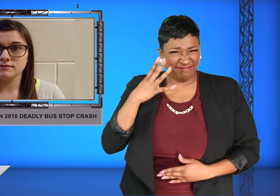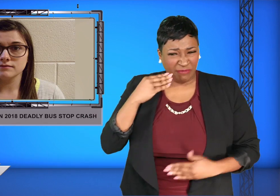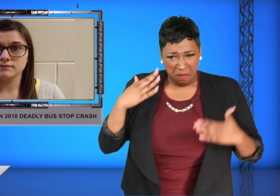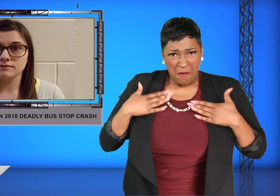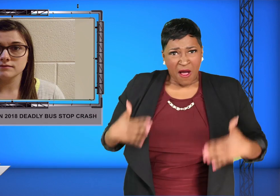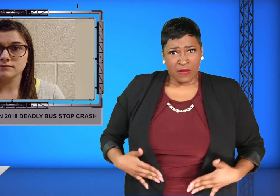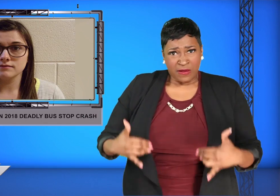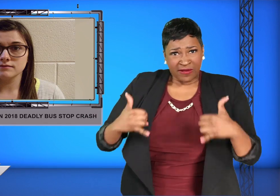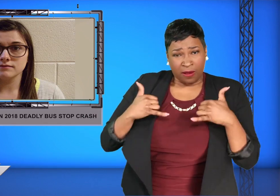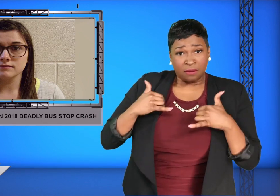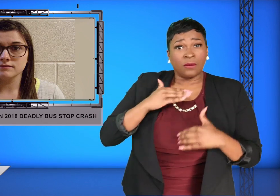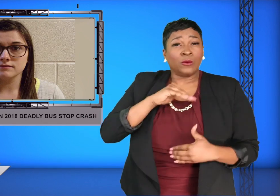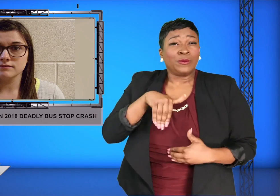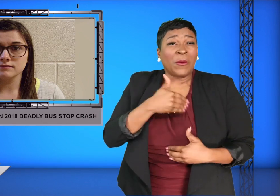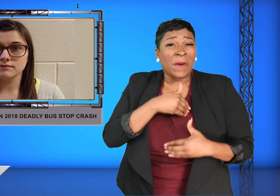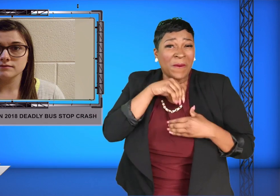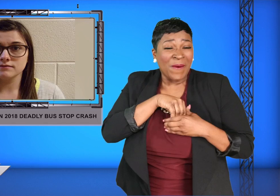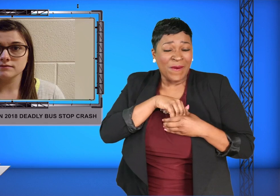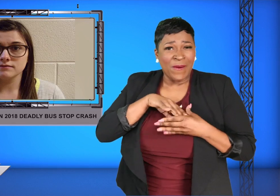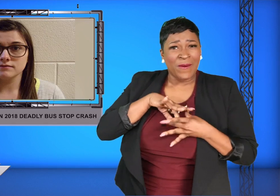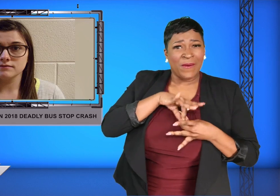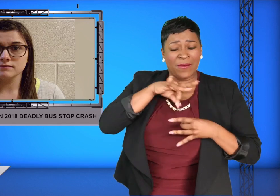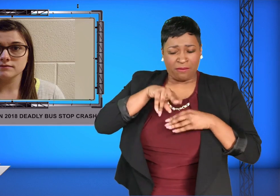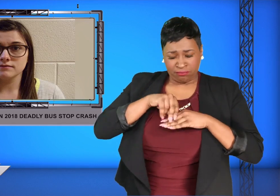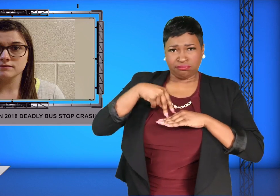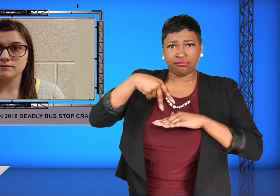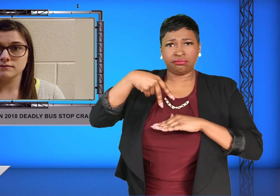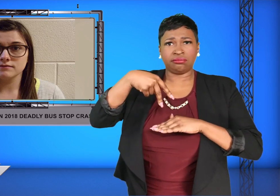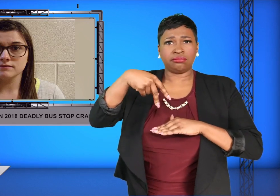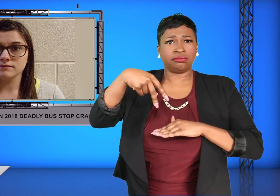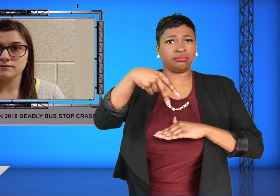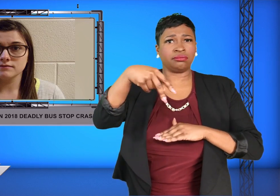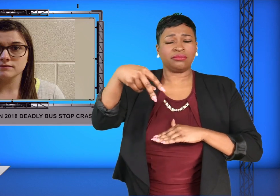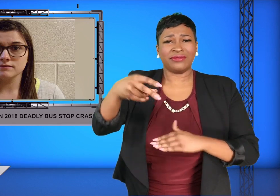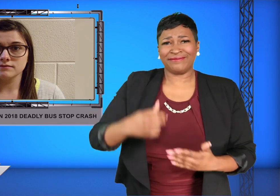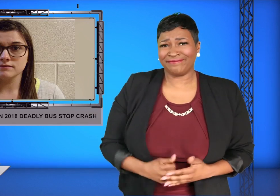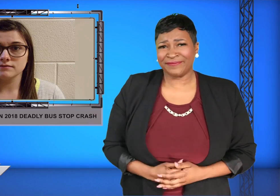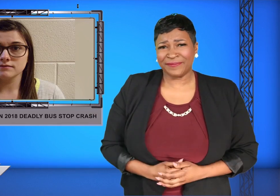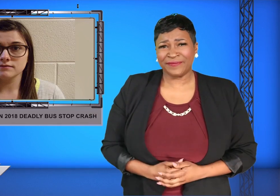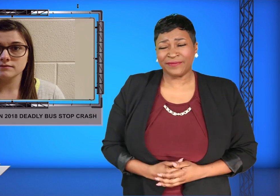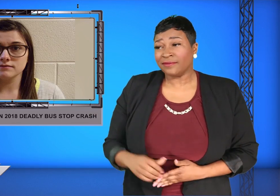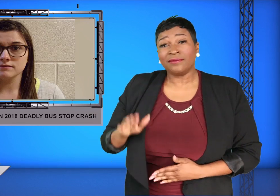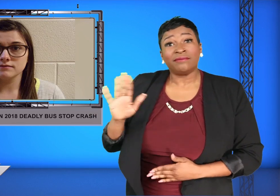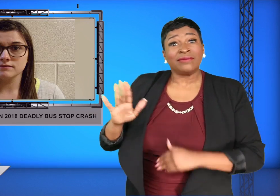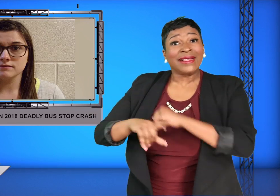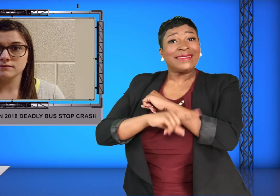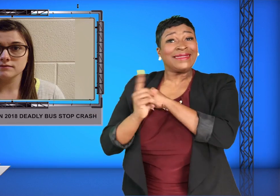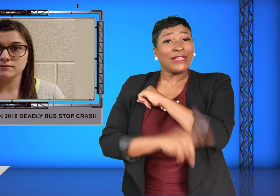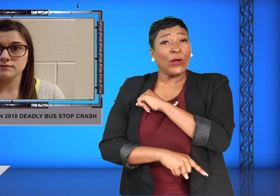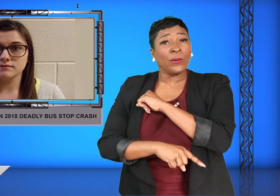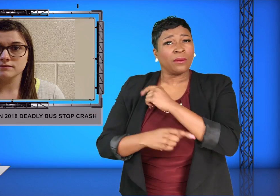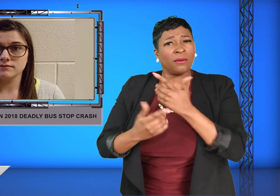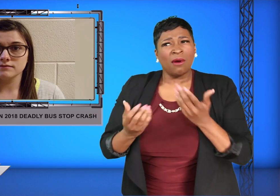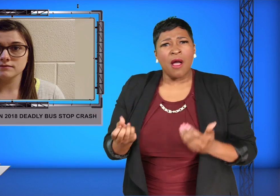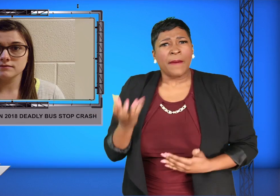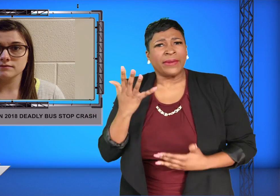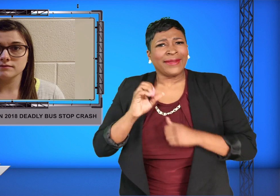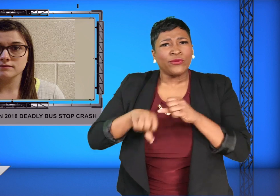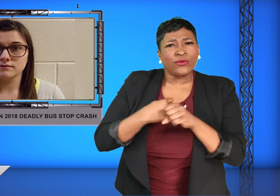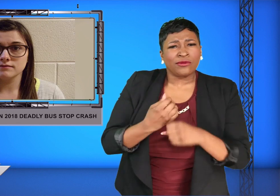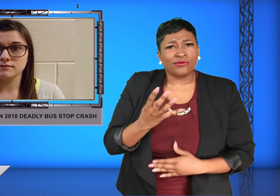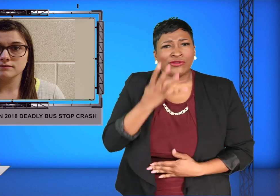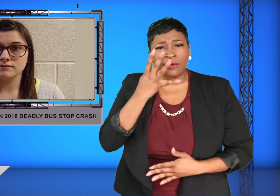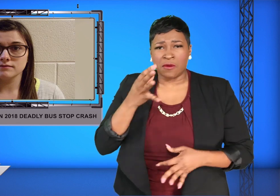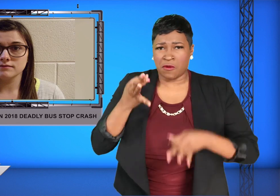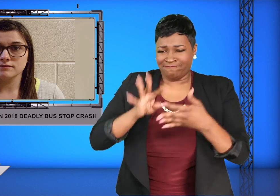an out of body experience.